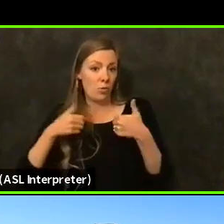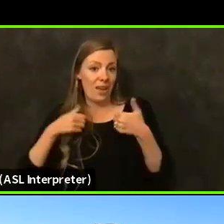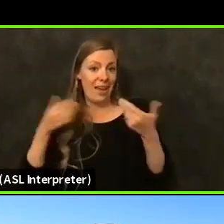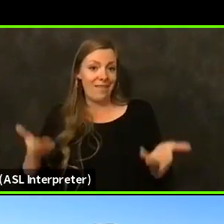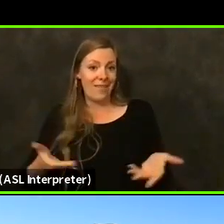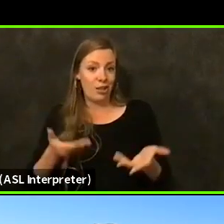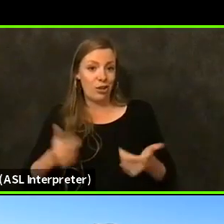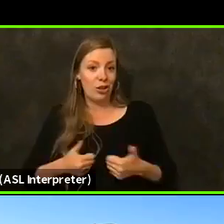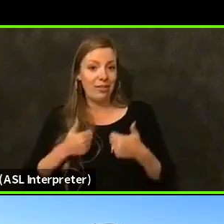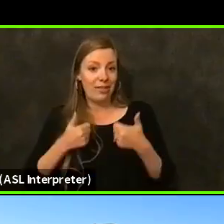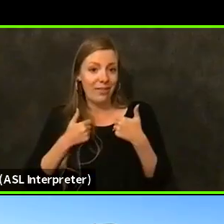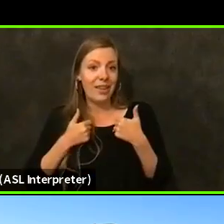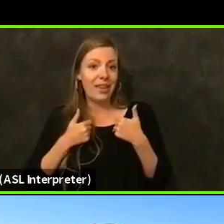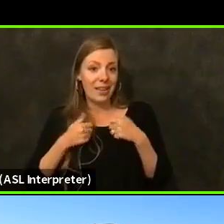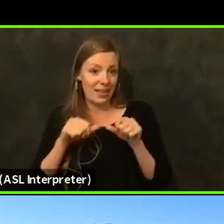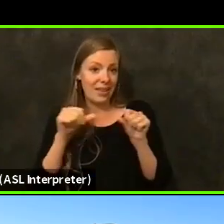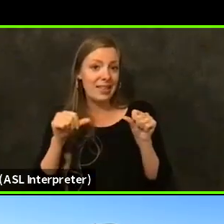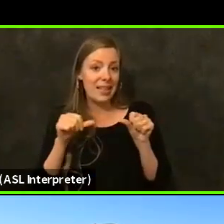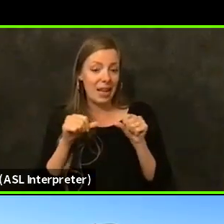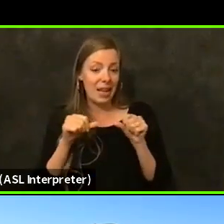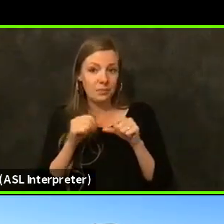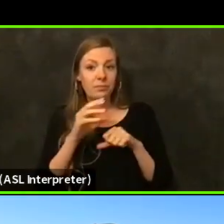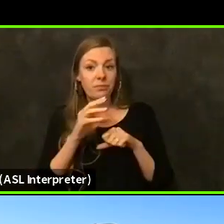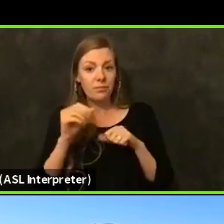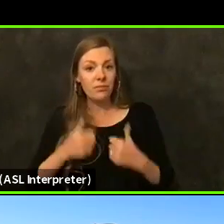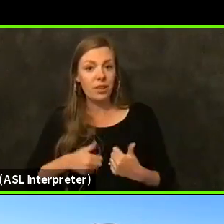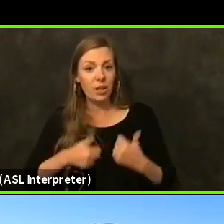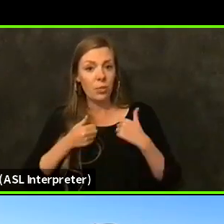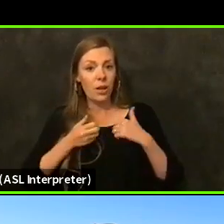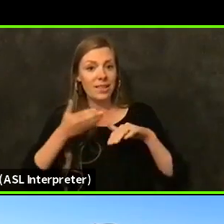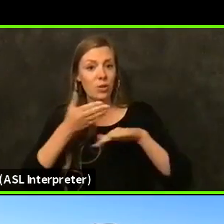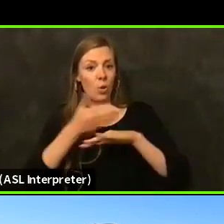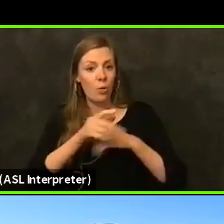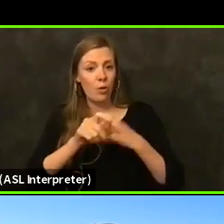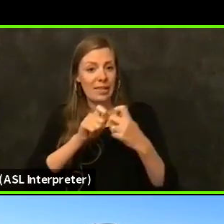in our county, as well as residents over a certain age that are in congregate settings.